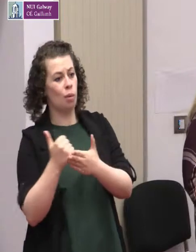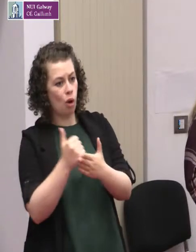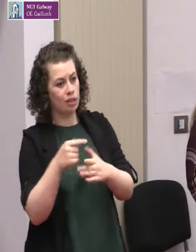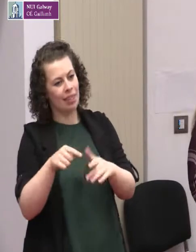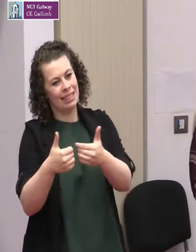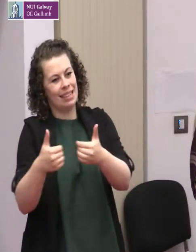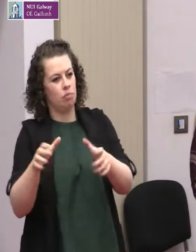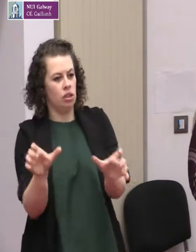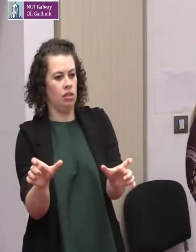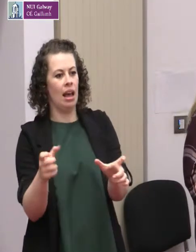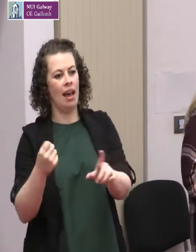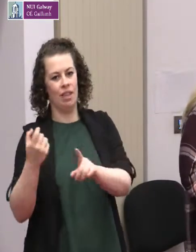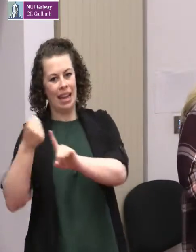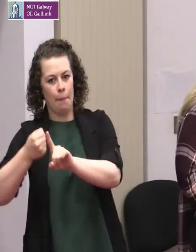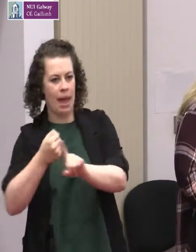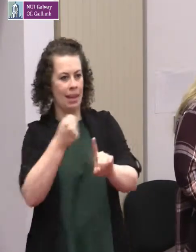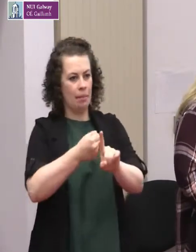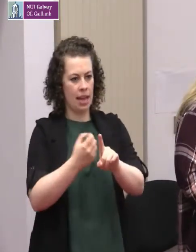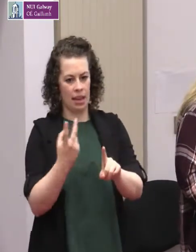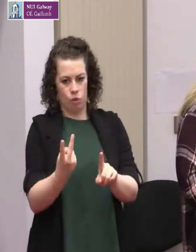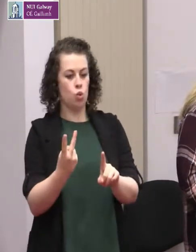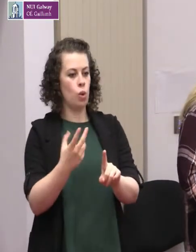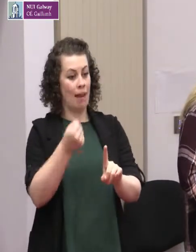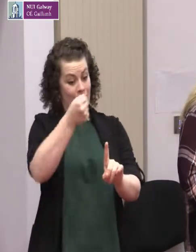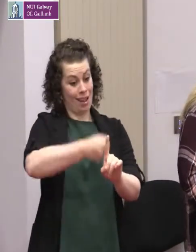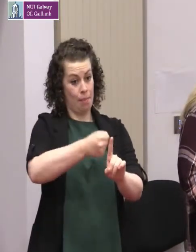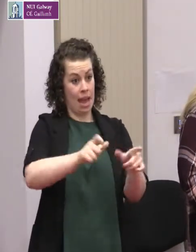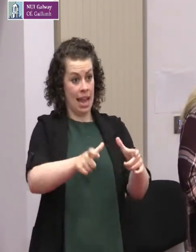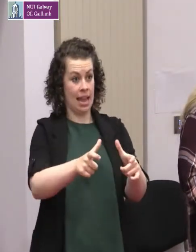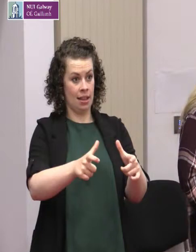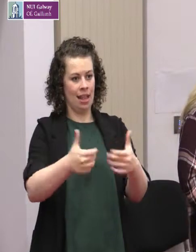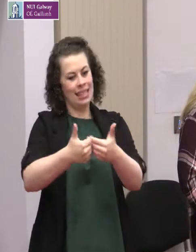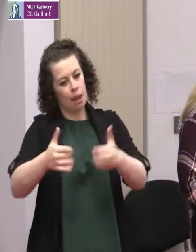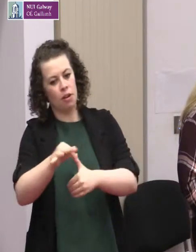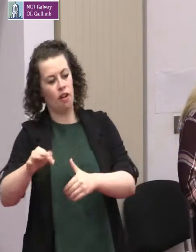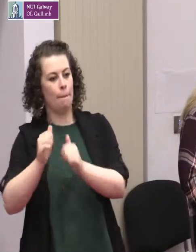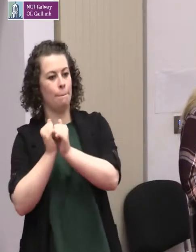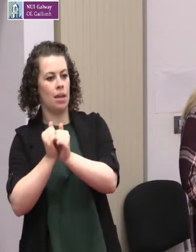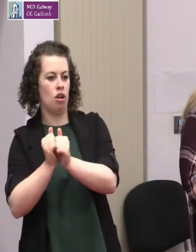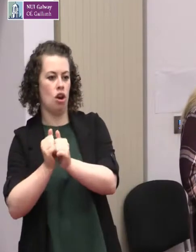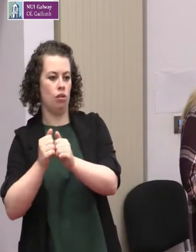We separate campaigning from our peer support network.